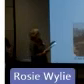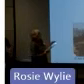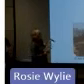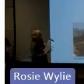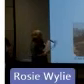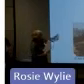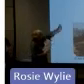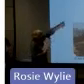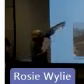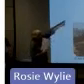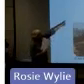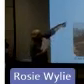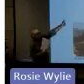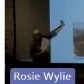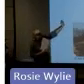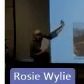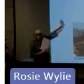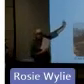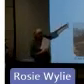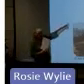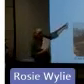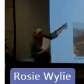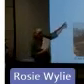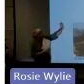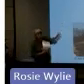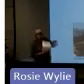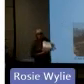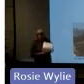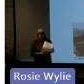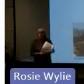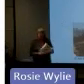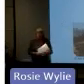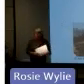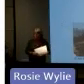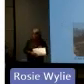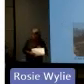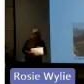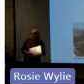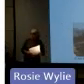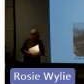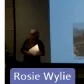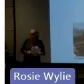is particularly well known to maybe some of you it's John Paul Jones who became a founder of the